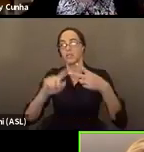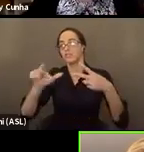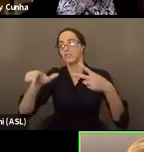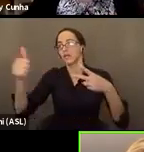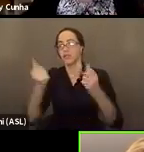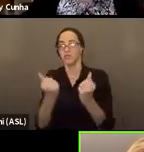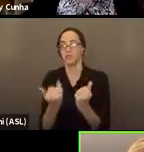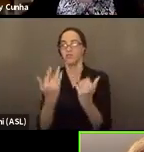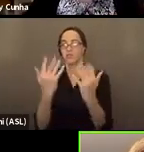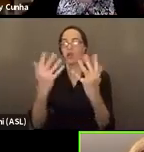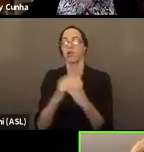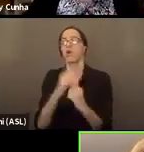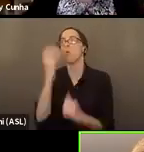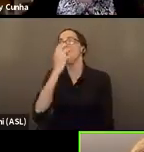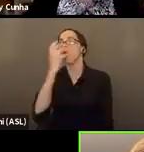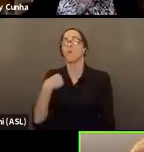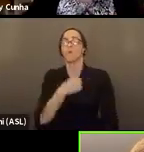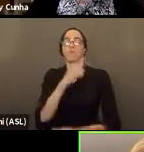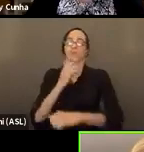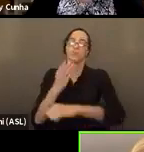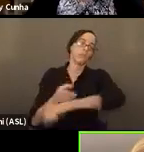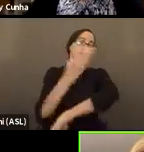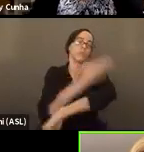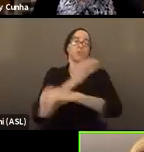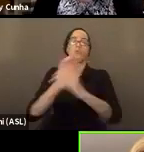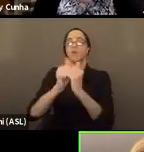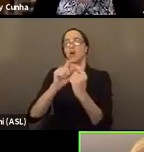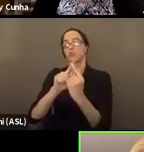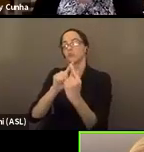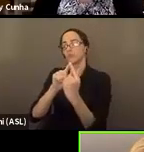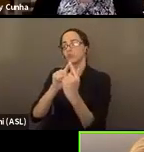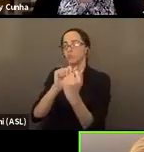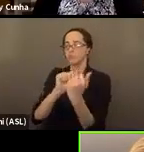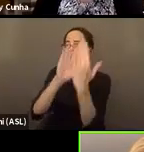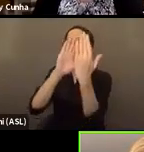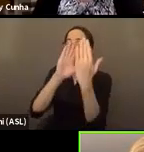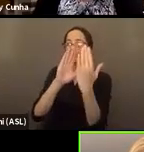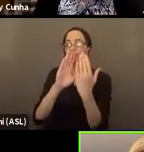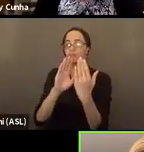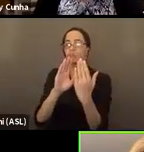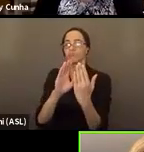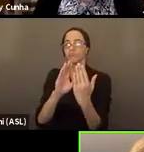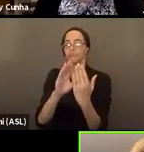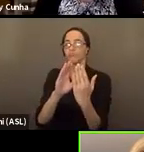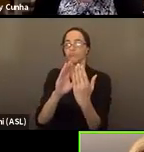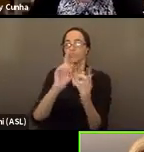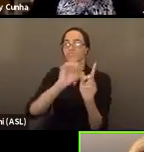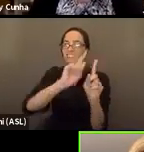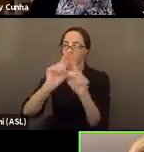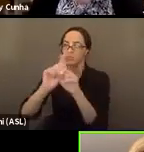we've been doing this more times than we wish to admit um with four major wildfires since